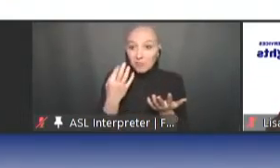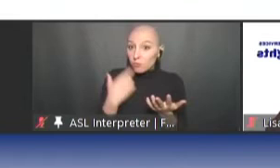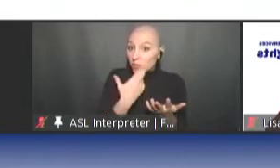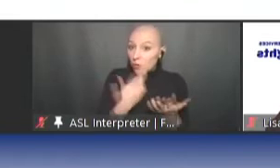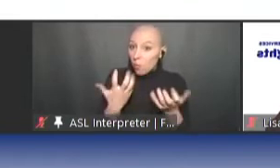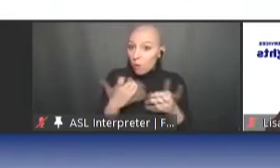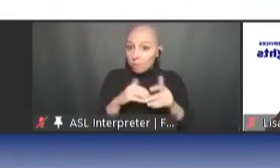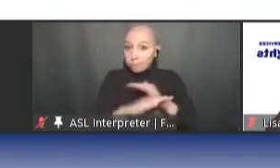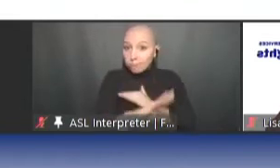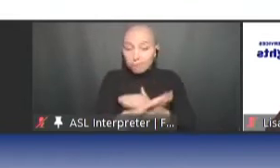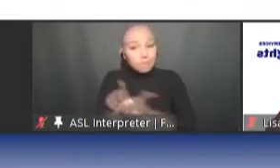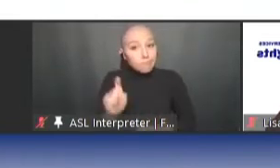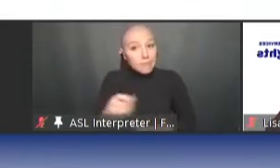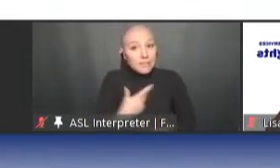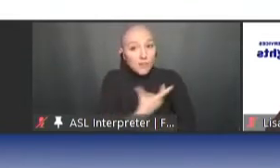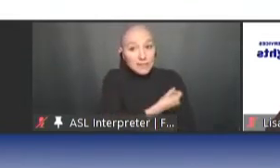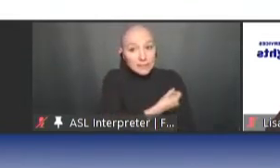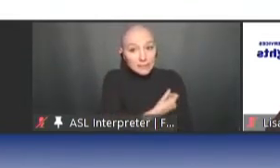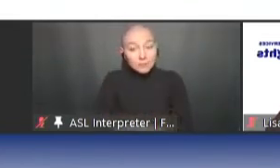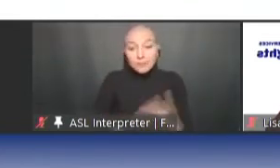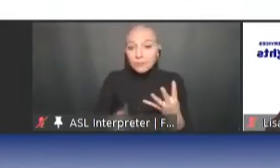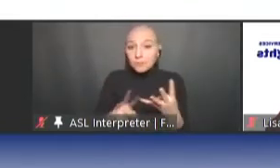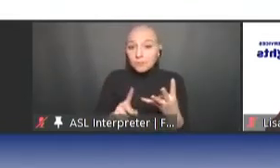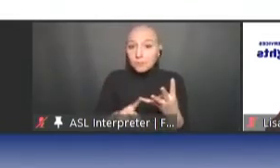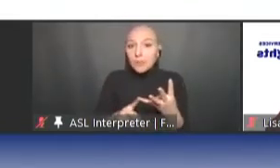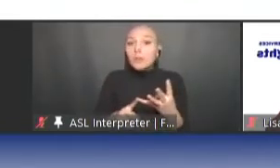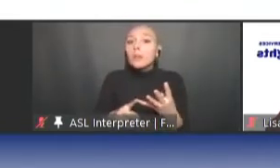employers can require vaccination for workers and for customers, and I'll come back to that later.